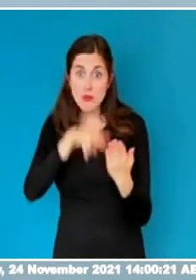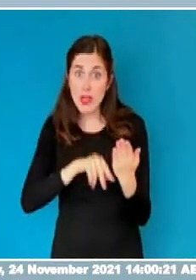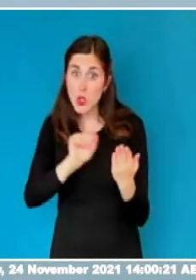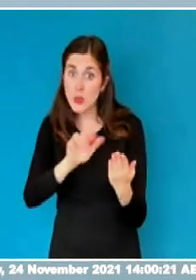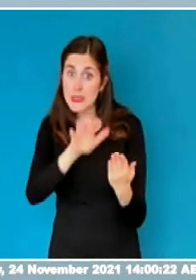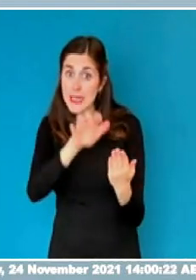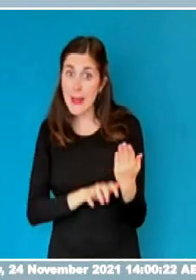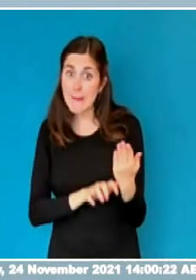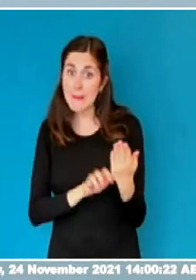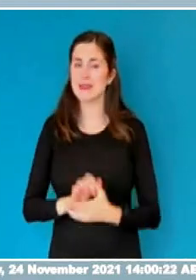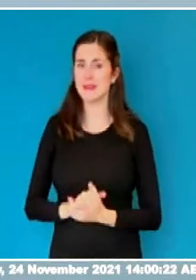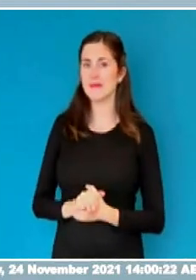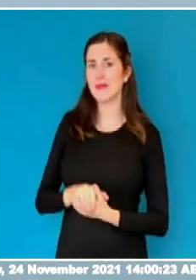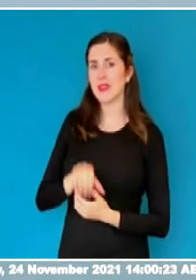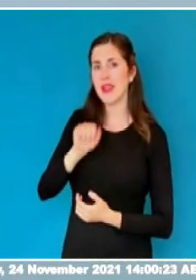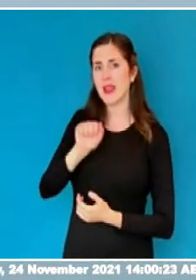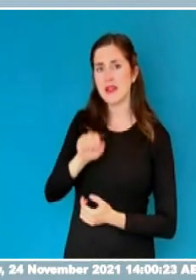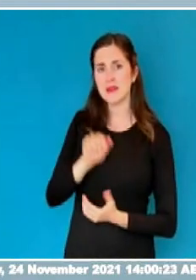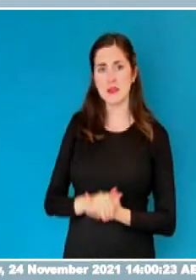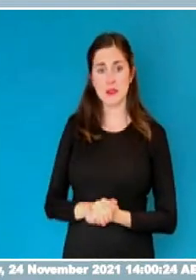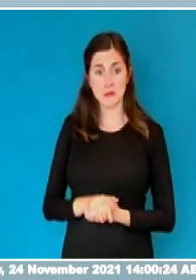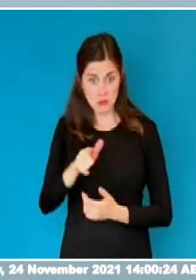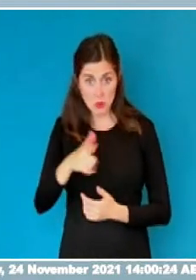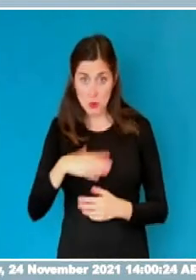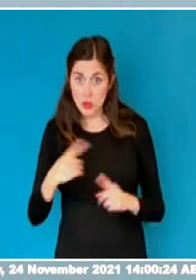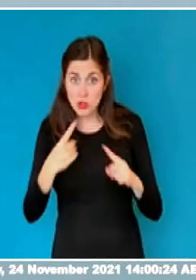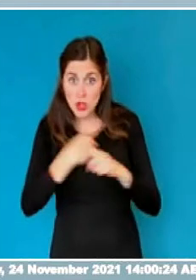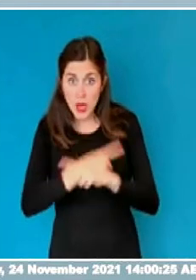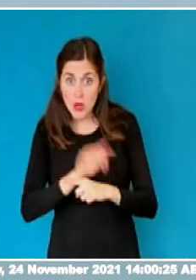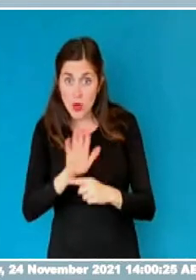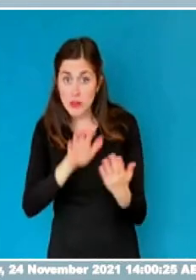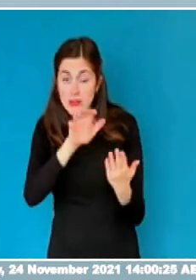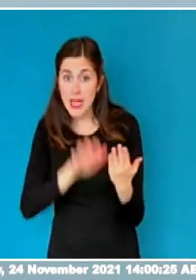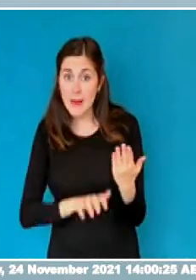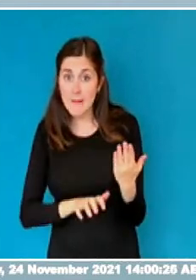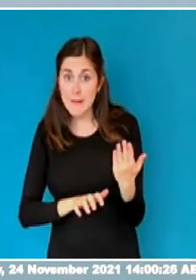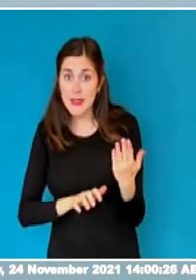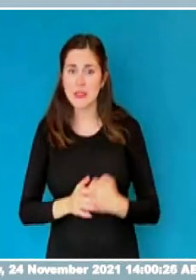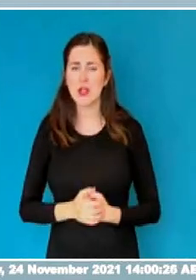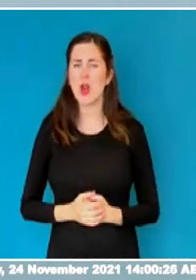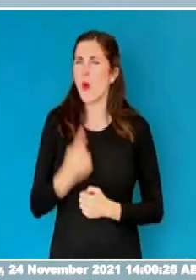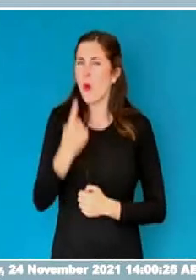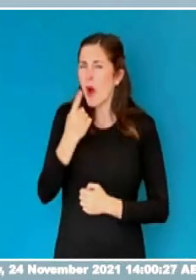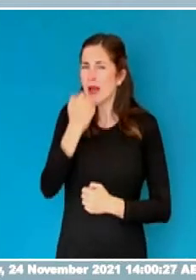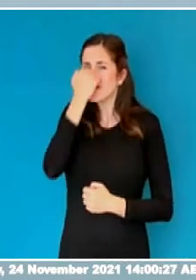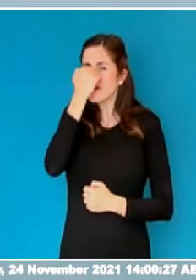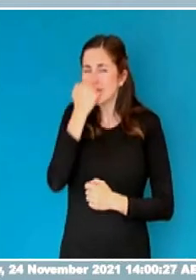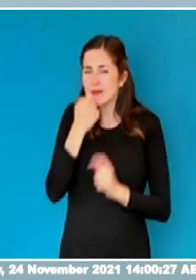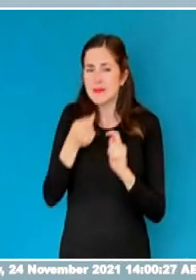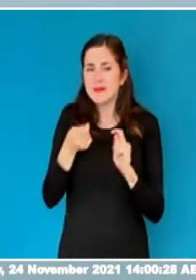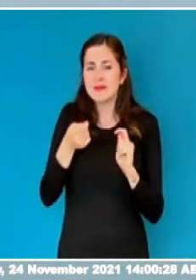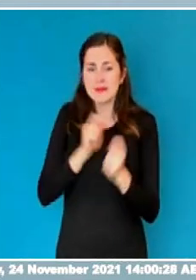Are there any changes you wish to make to the statement? A small change. Can you tell me what that is?